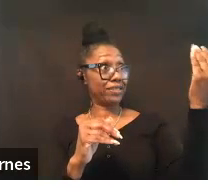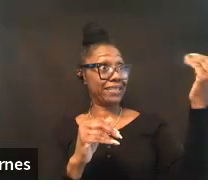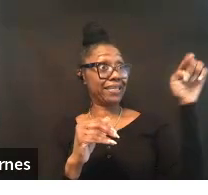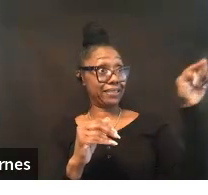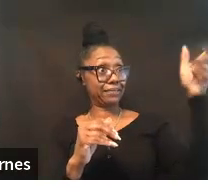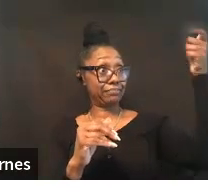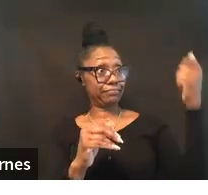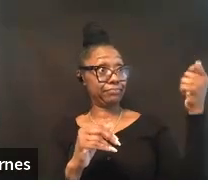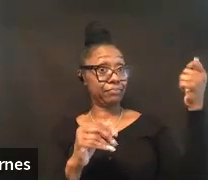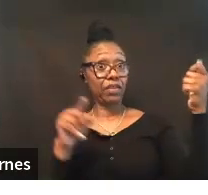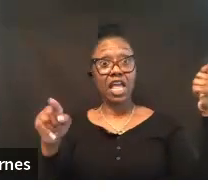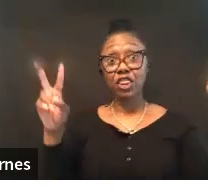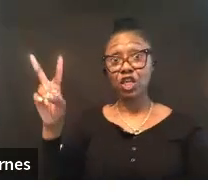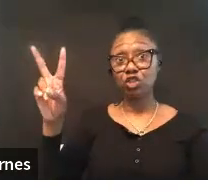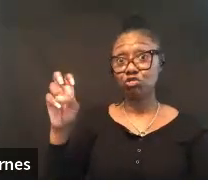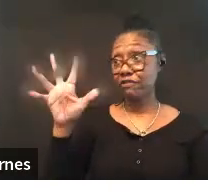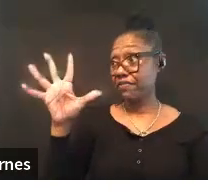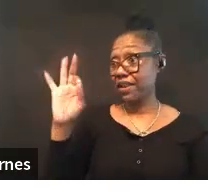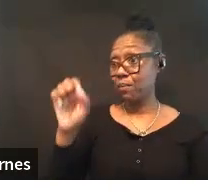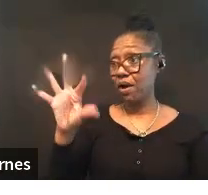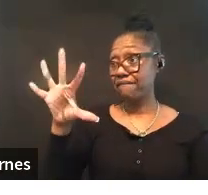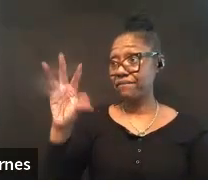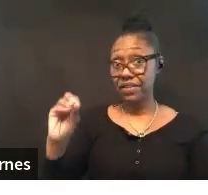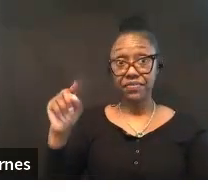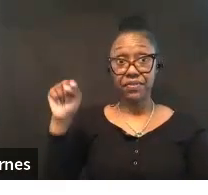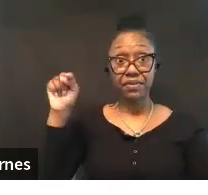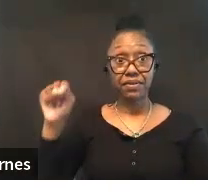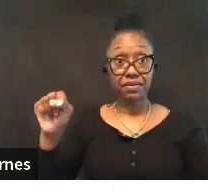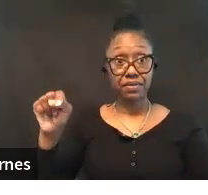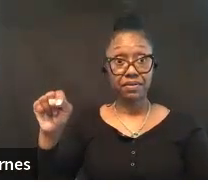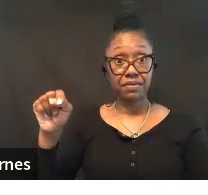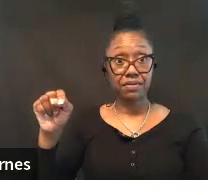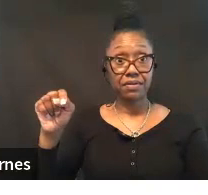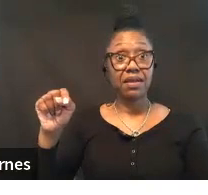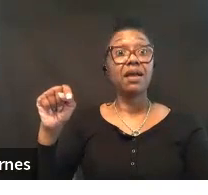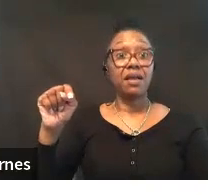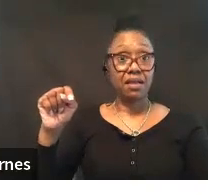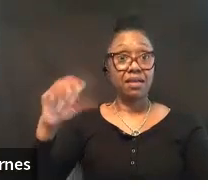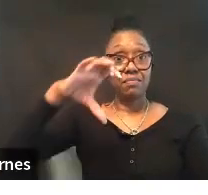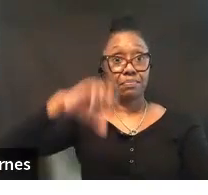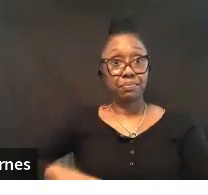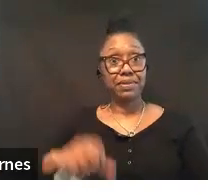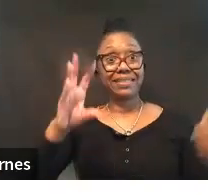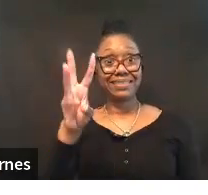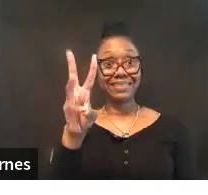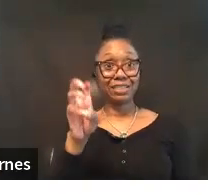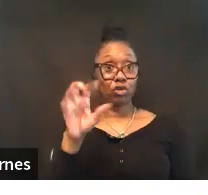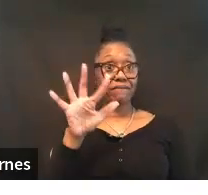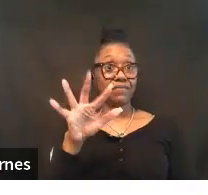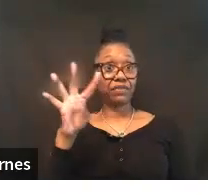Or just that SSI in this particular scenario is $654 and 50 cents.